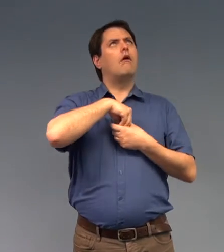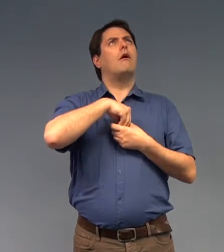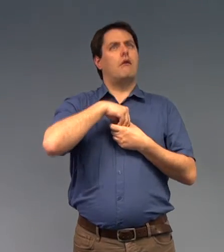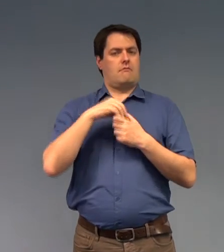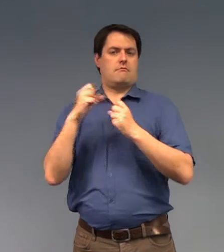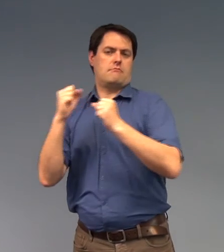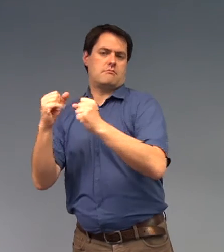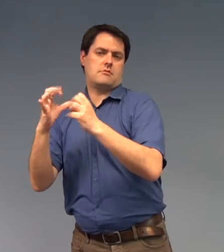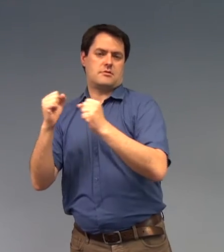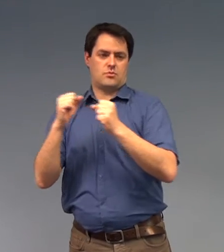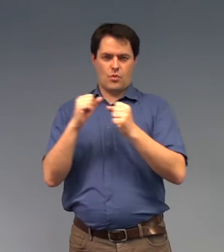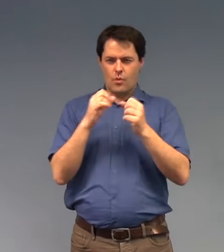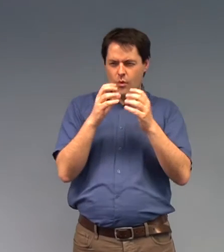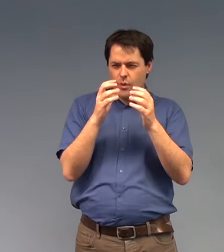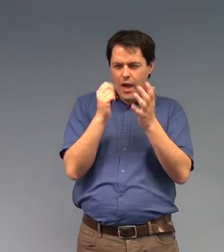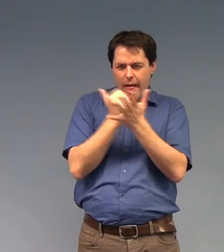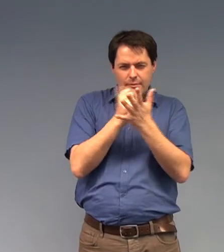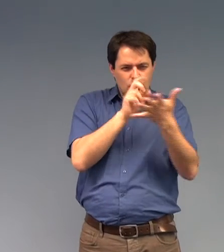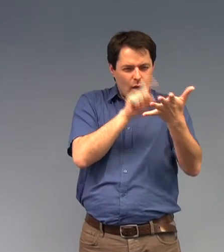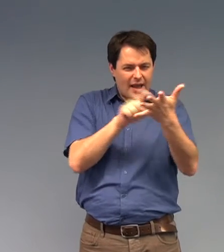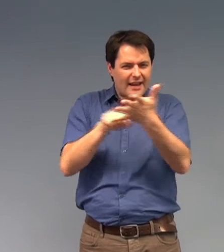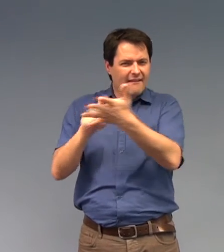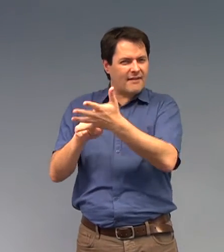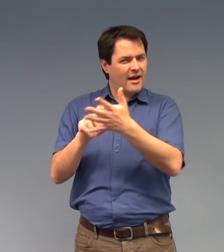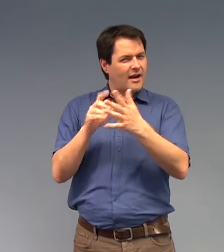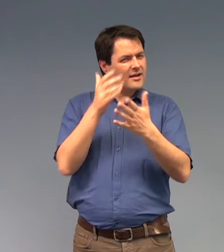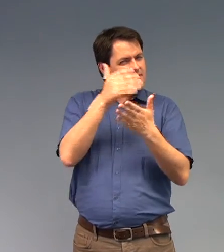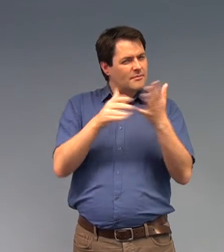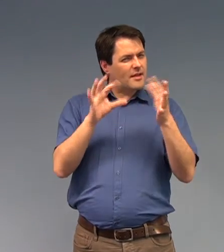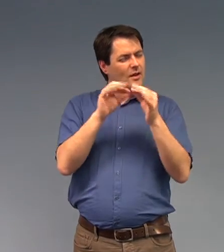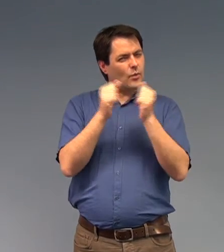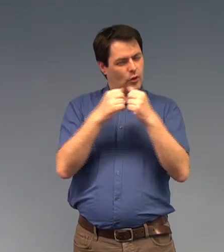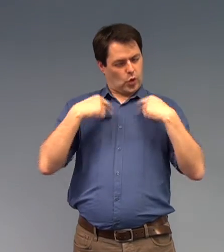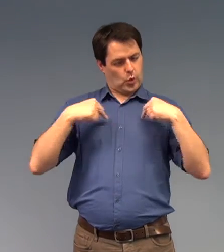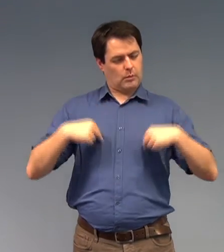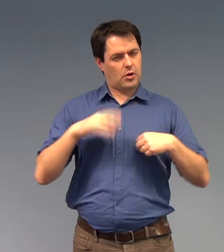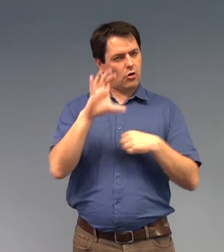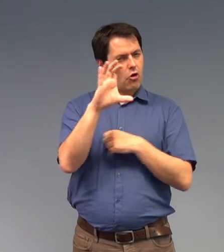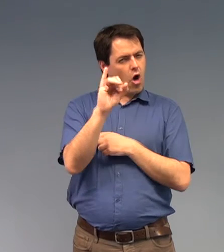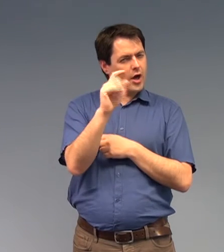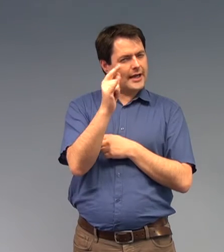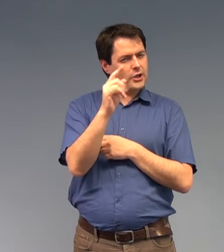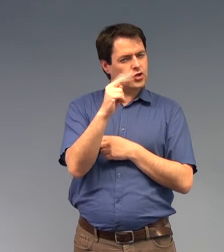the translator has understood the semantic representation represented by those words,